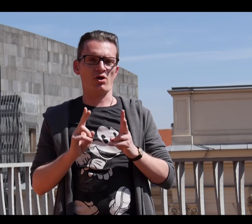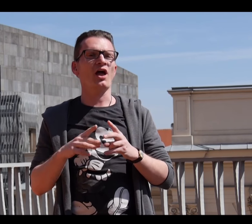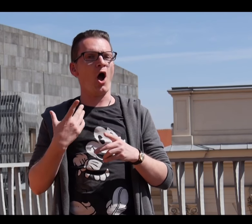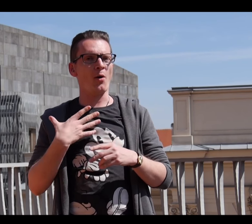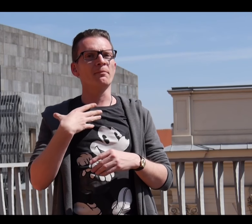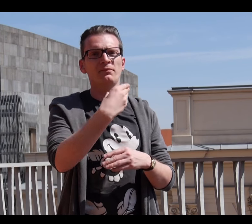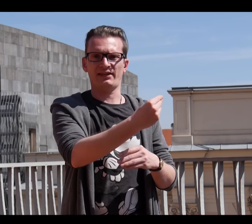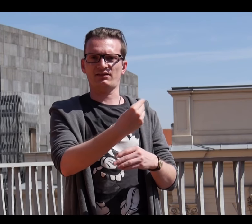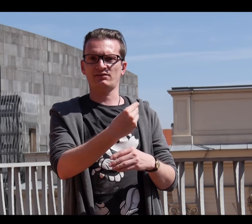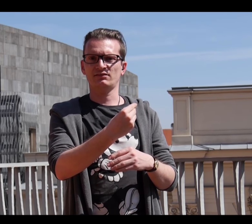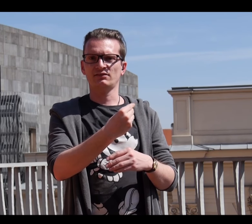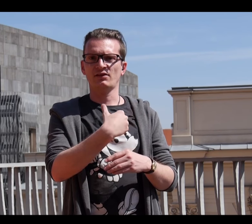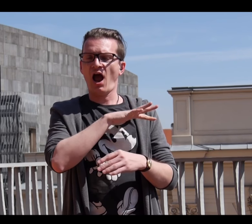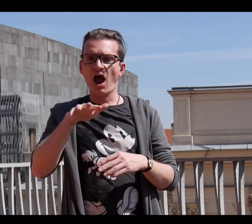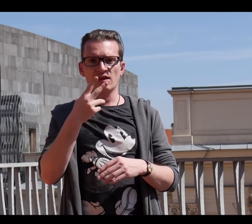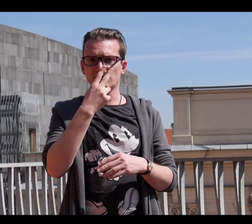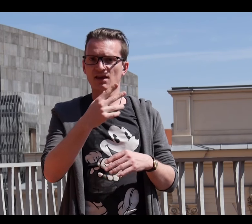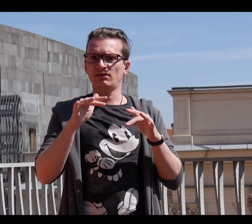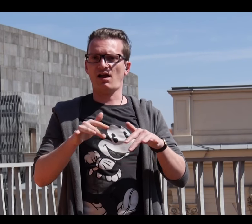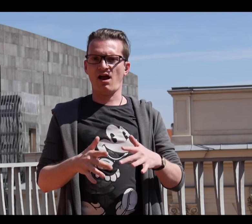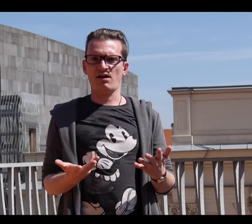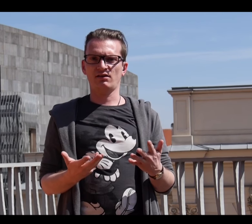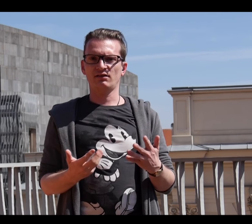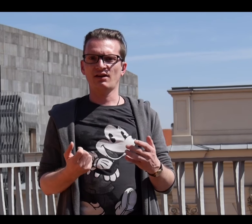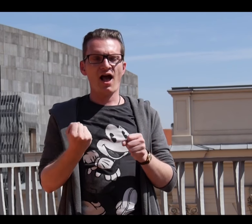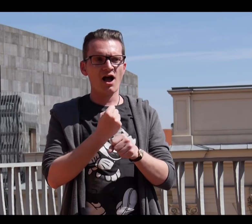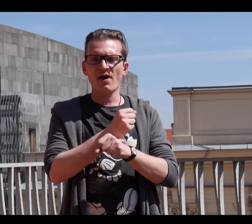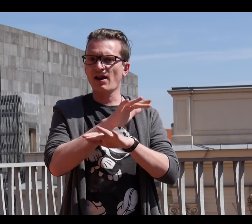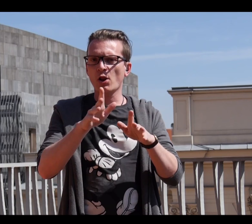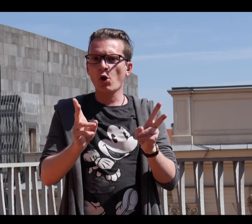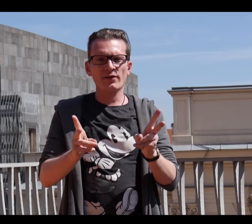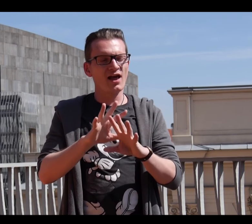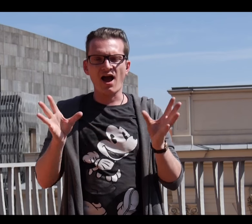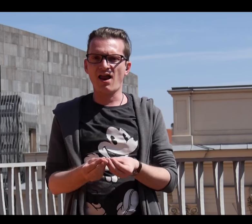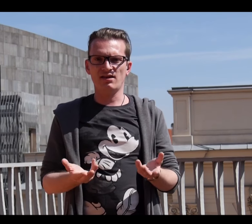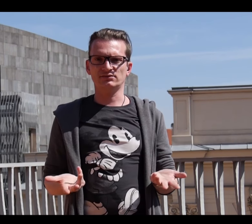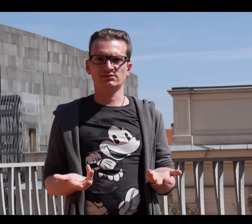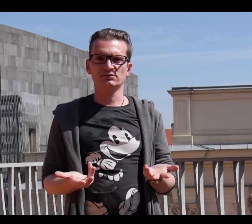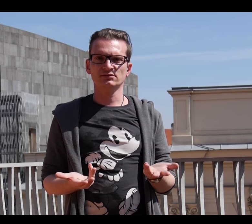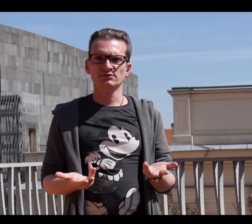Deaf people like me are part of the community and we are able to work as hearing people.